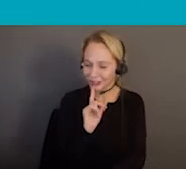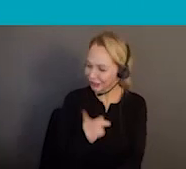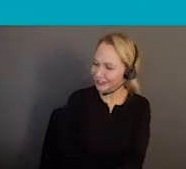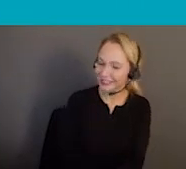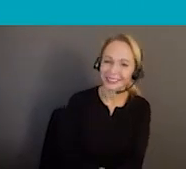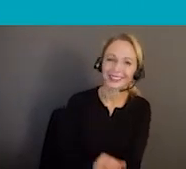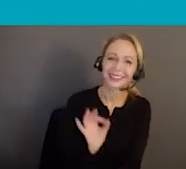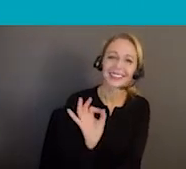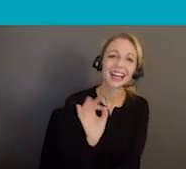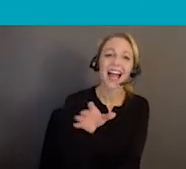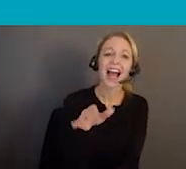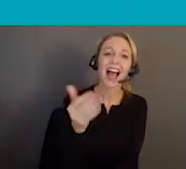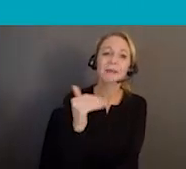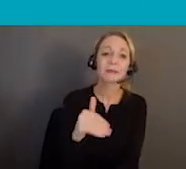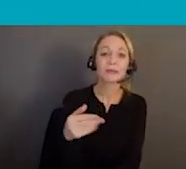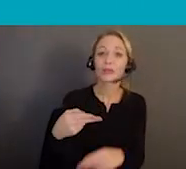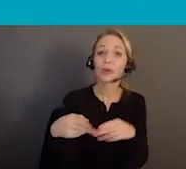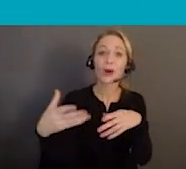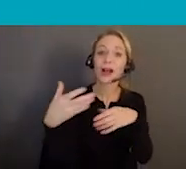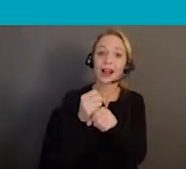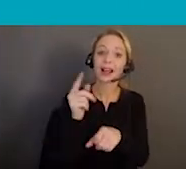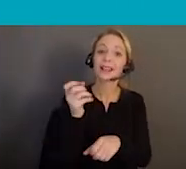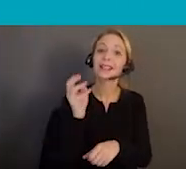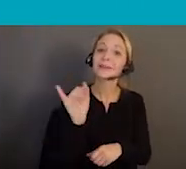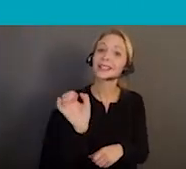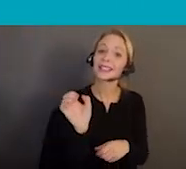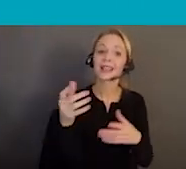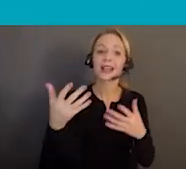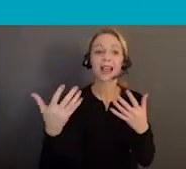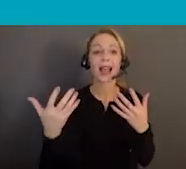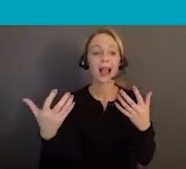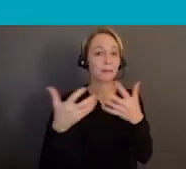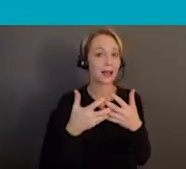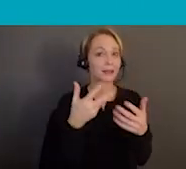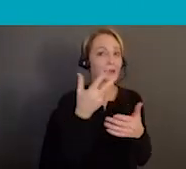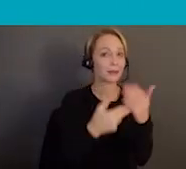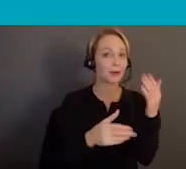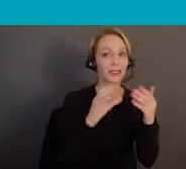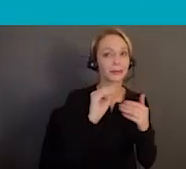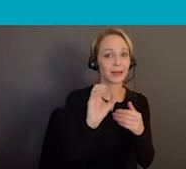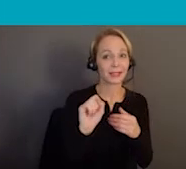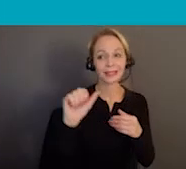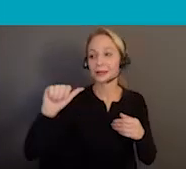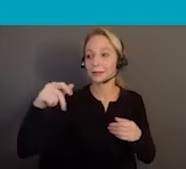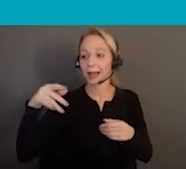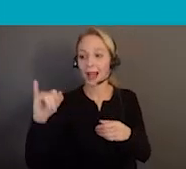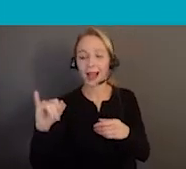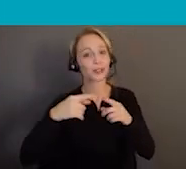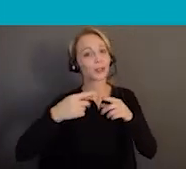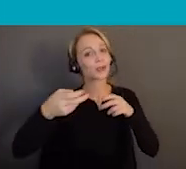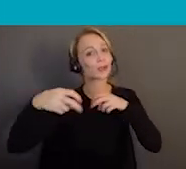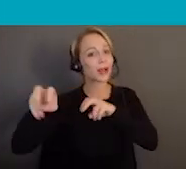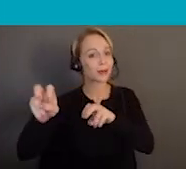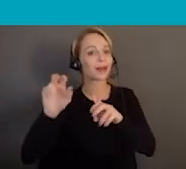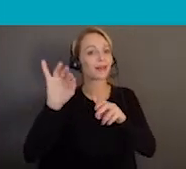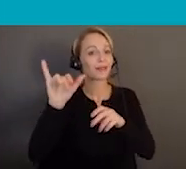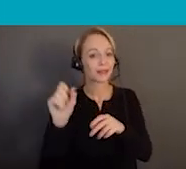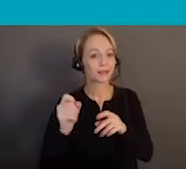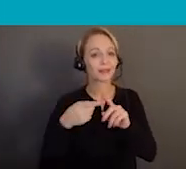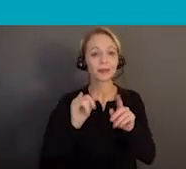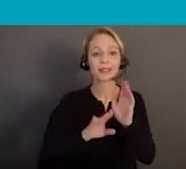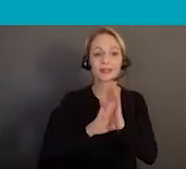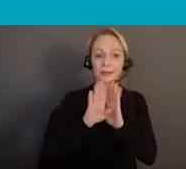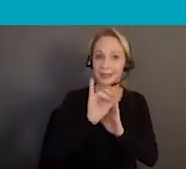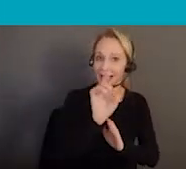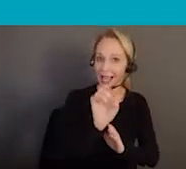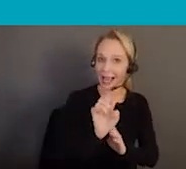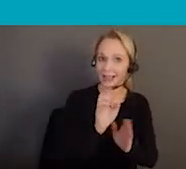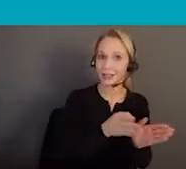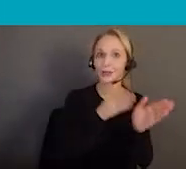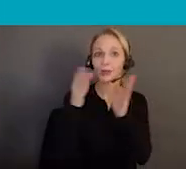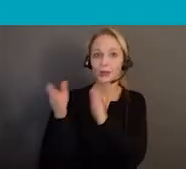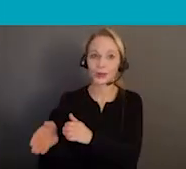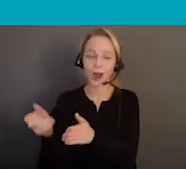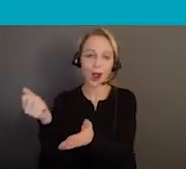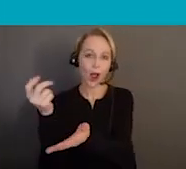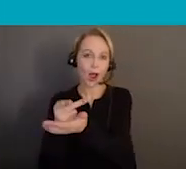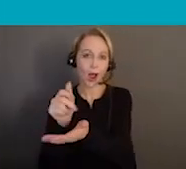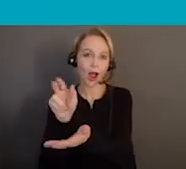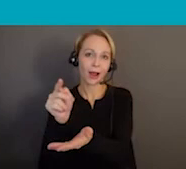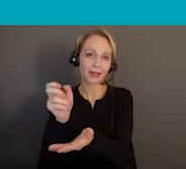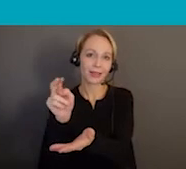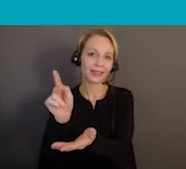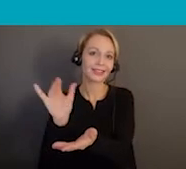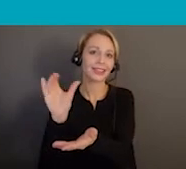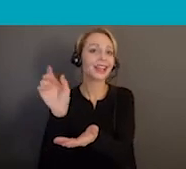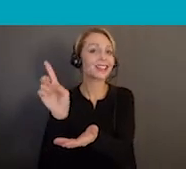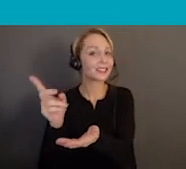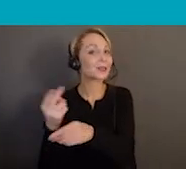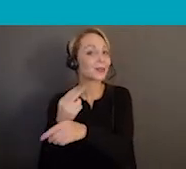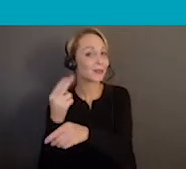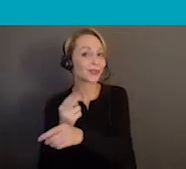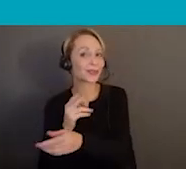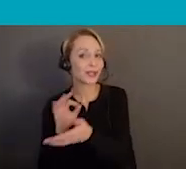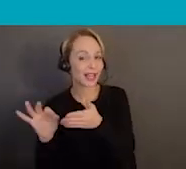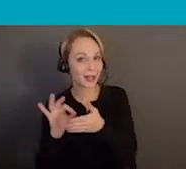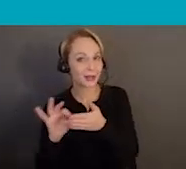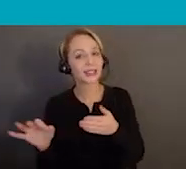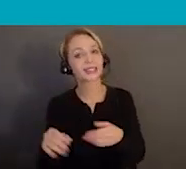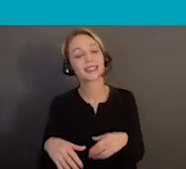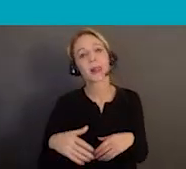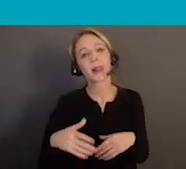SURE, IN SHORT THEMIE COMBINES CMS TO THE USER